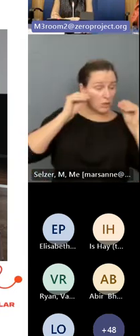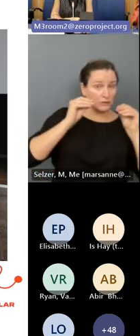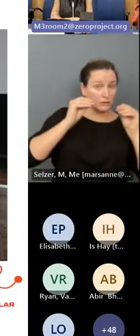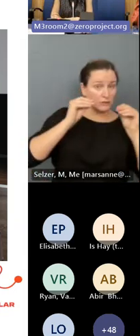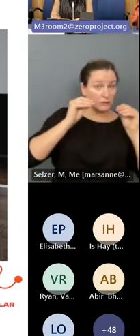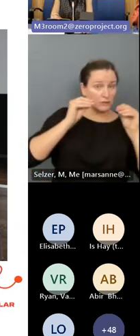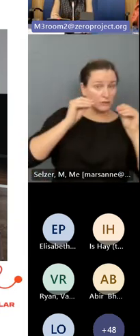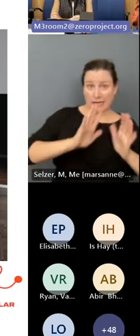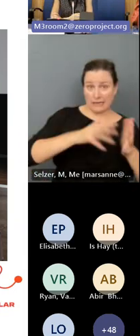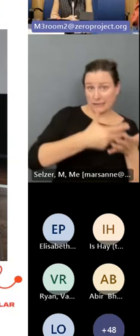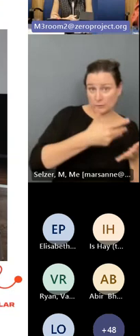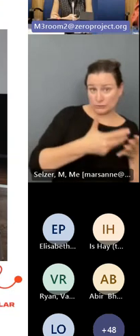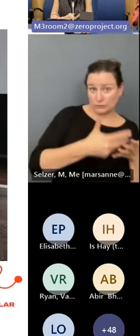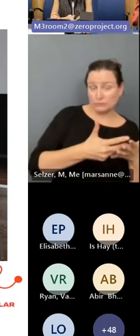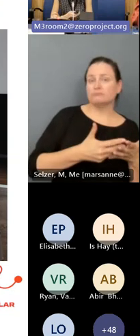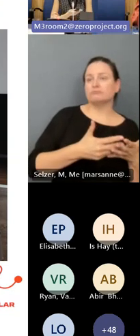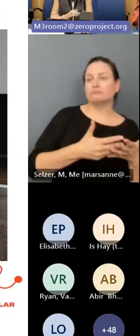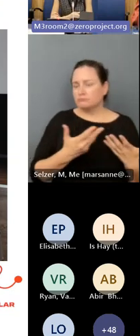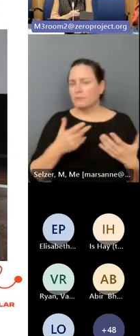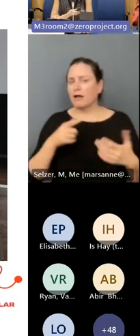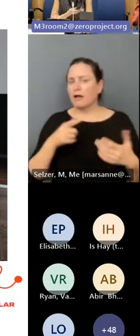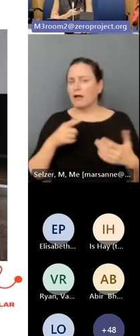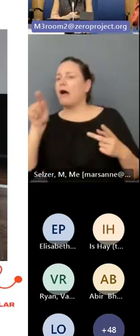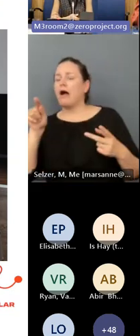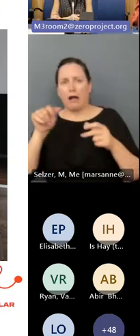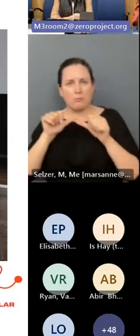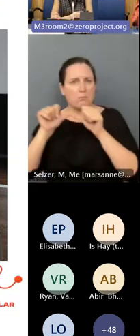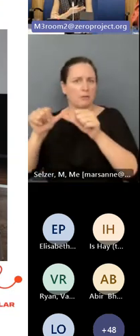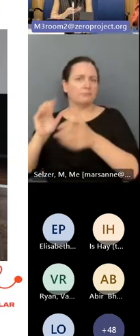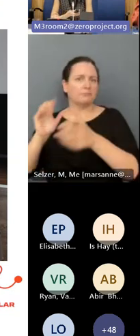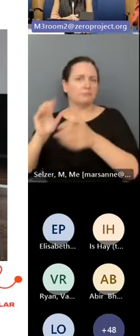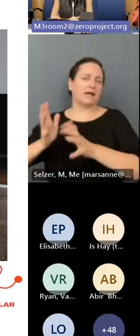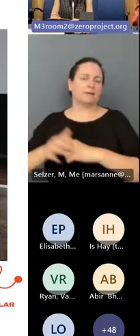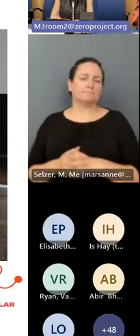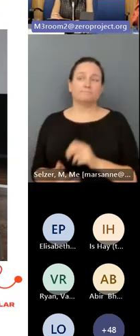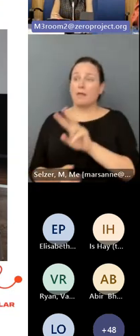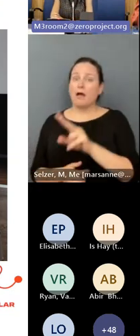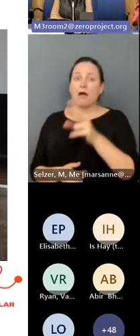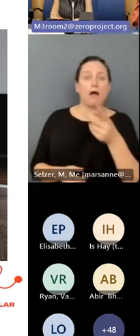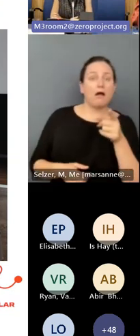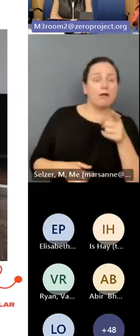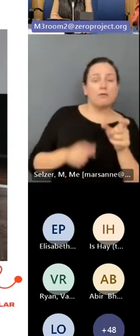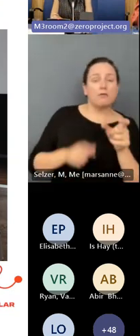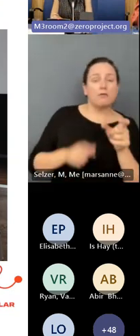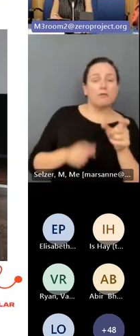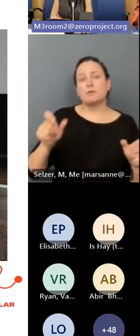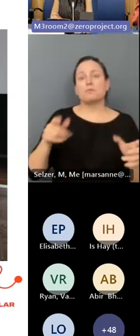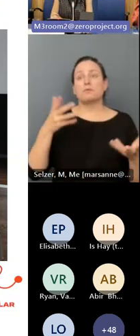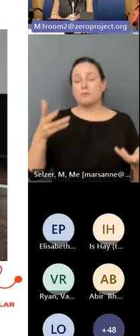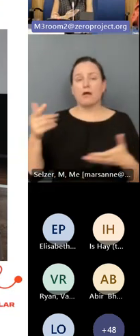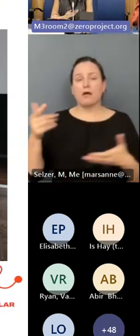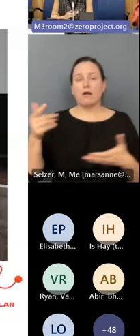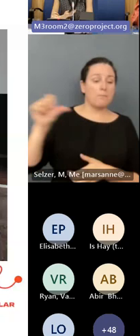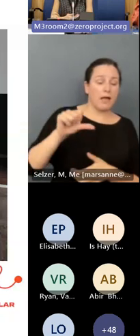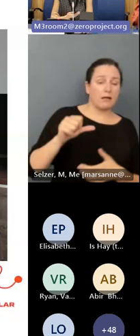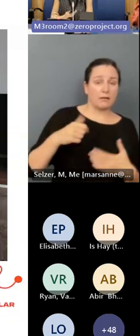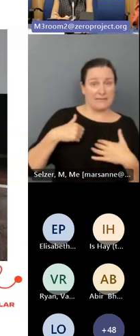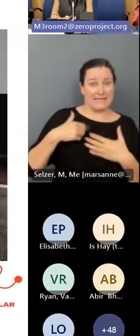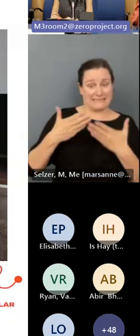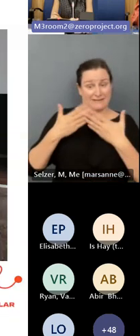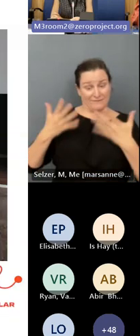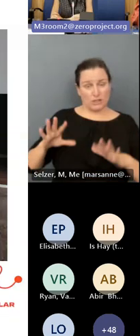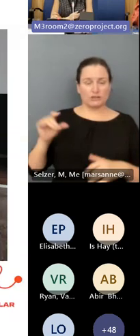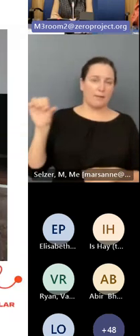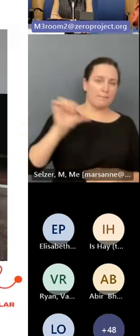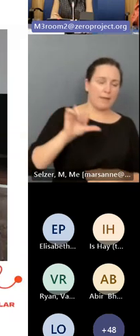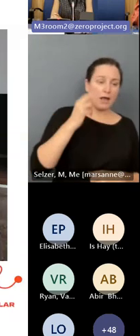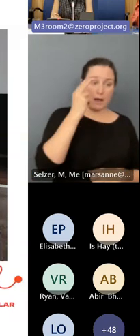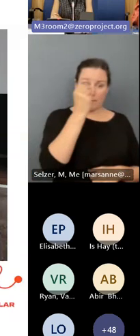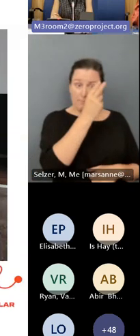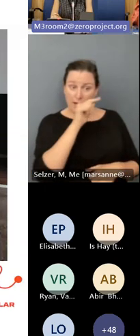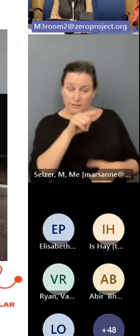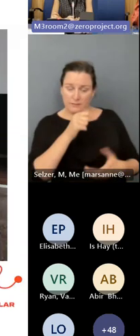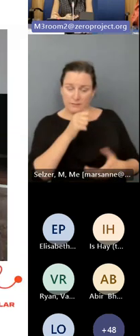exams. Some of them create start-ups and agencies for accessibility. Such as accessibility for all